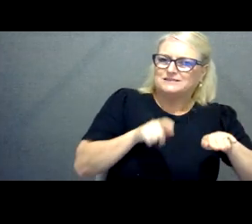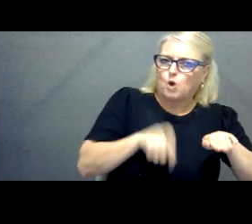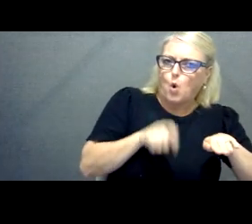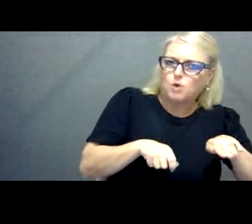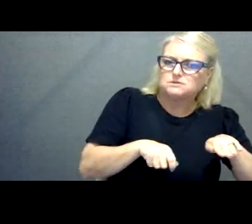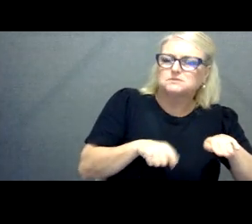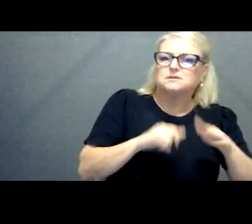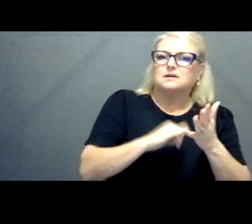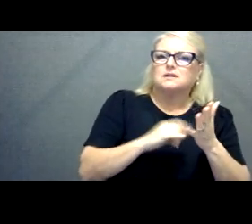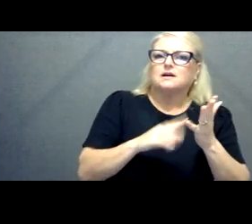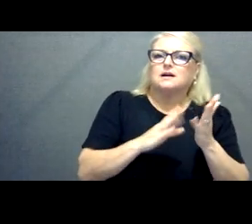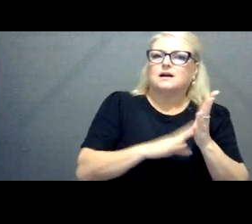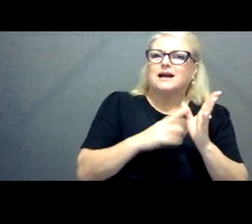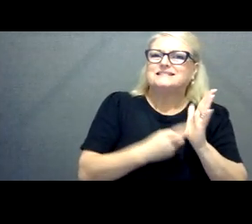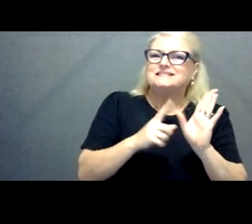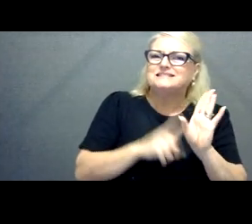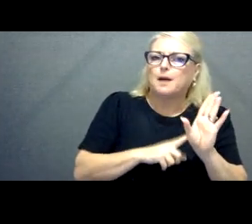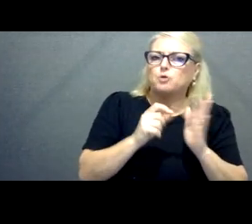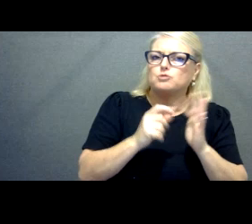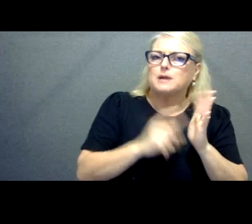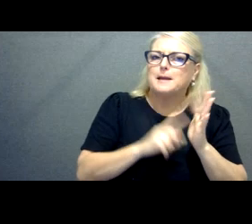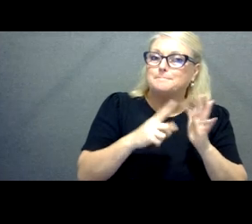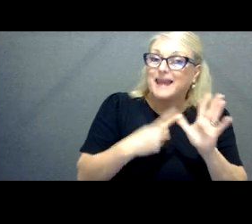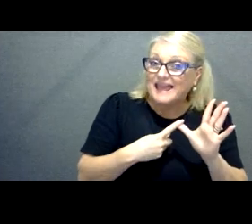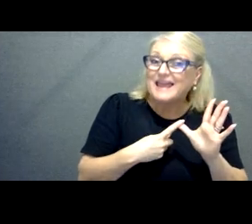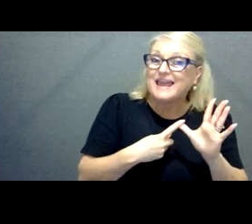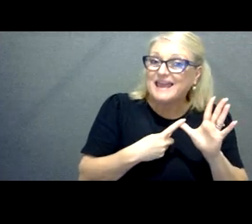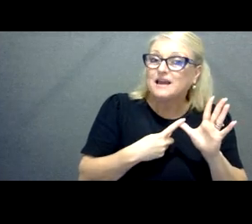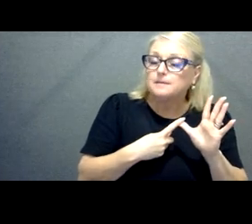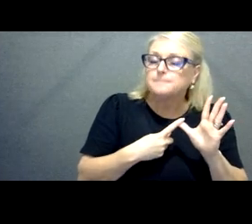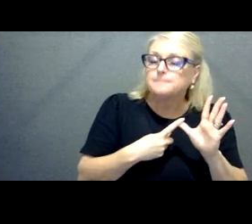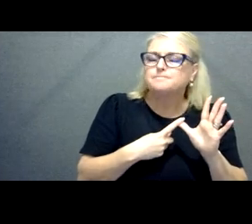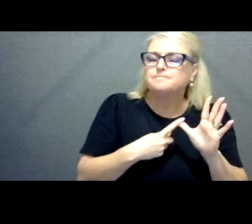guidelines for summary pleas and there are different guidelines about domestic violence